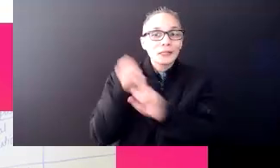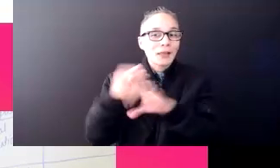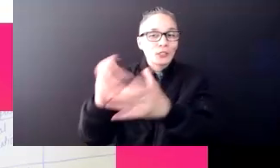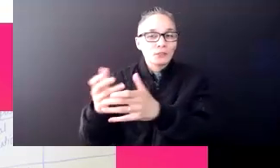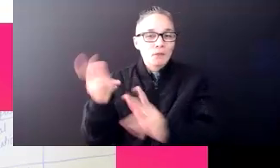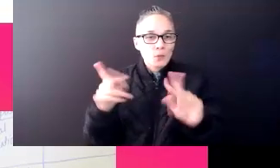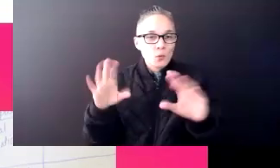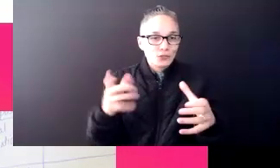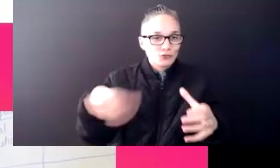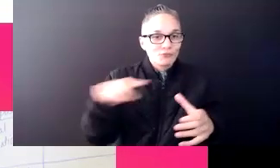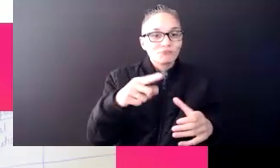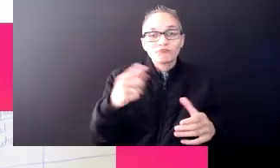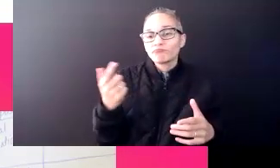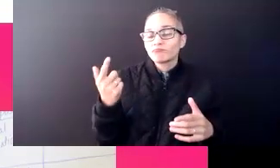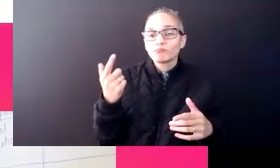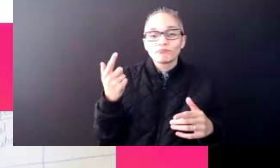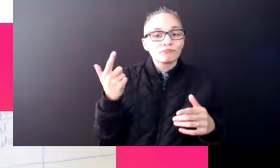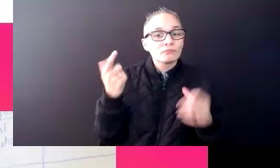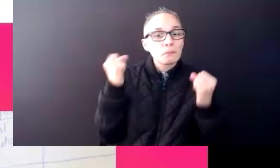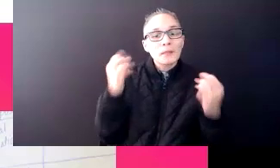You know, a lot of, students